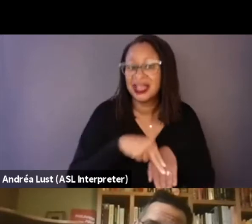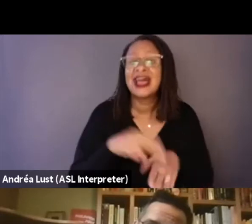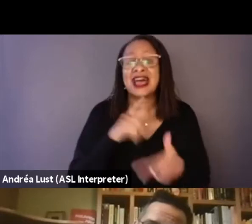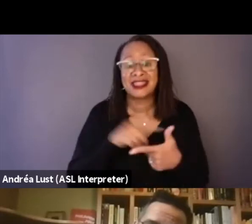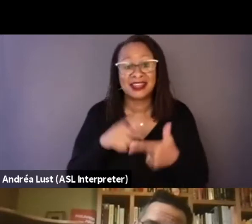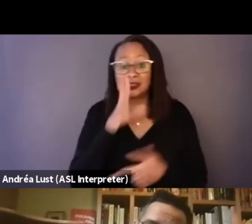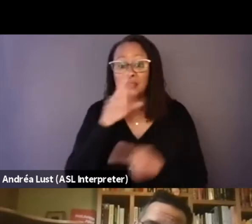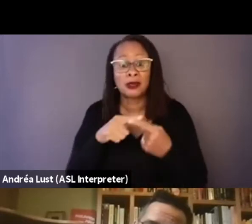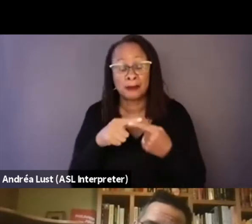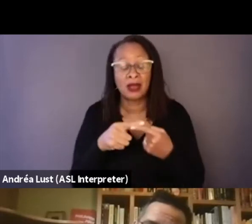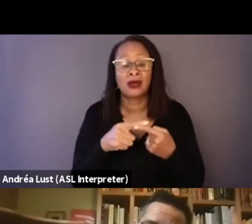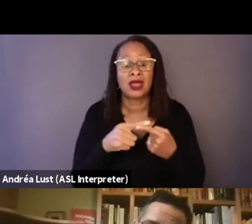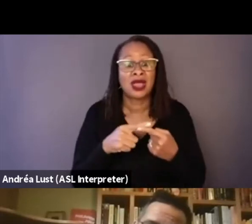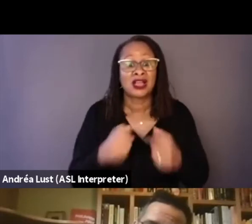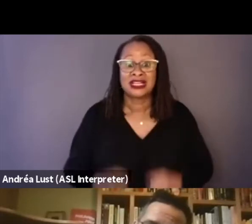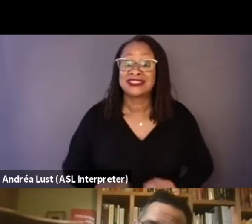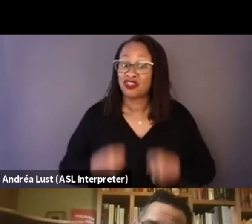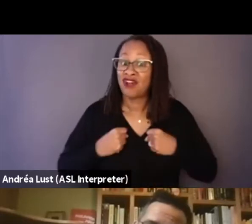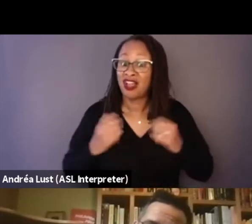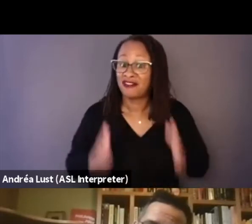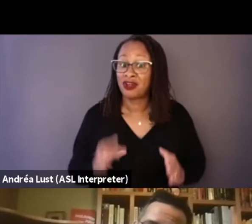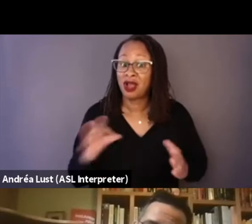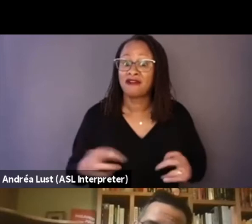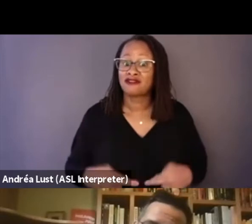'cause he never talked about it before in the past that I'm aware of.